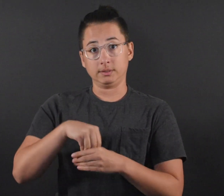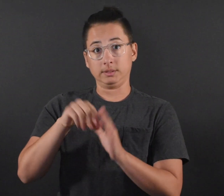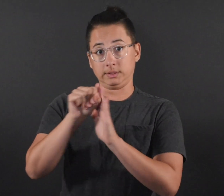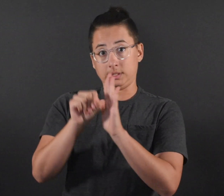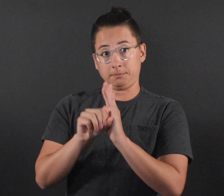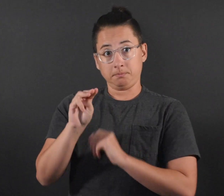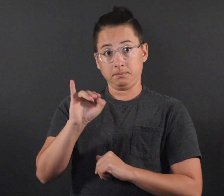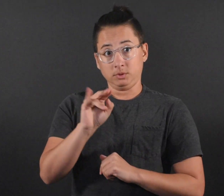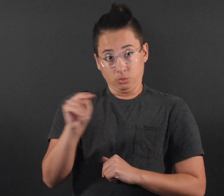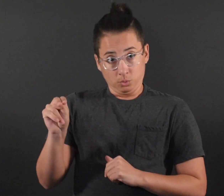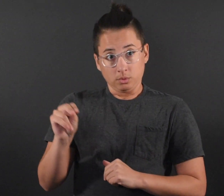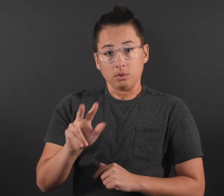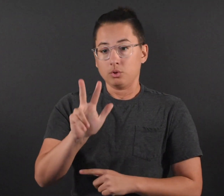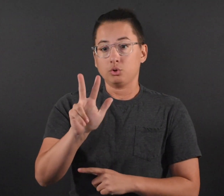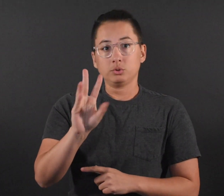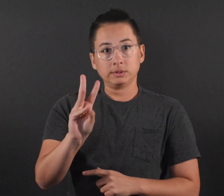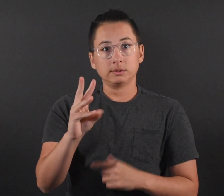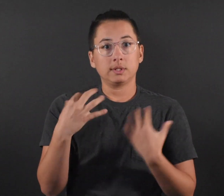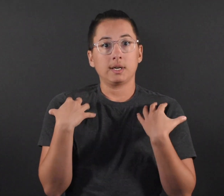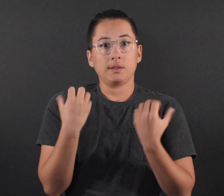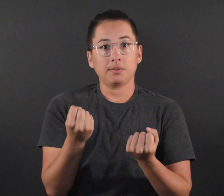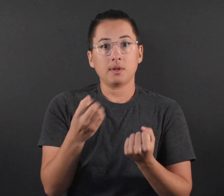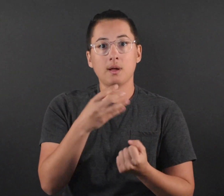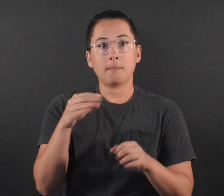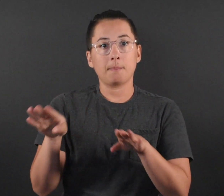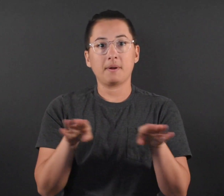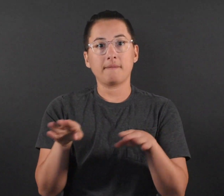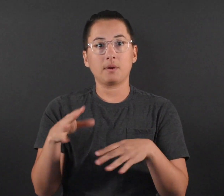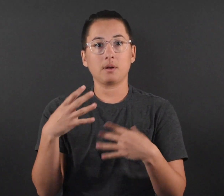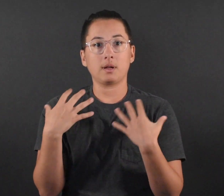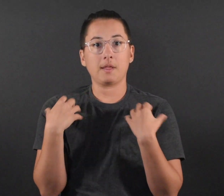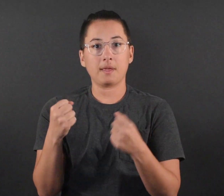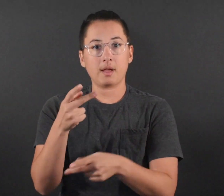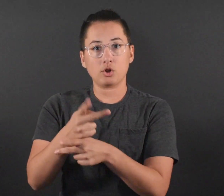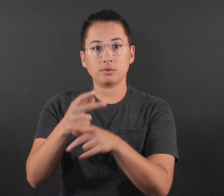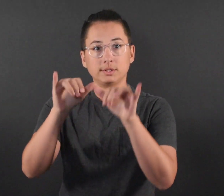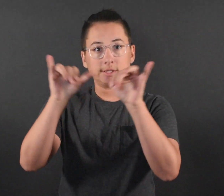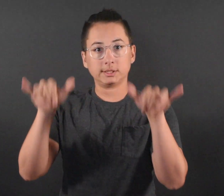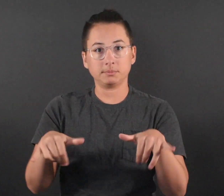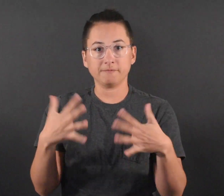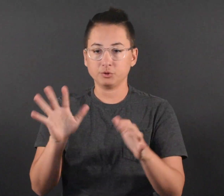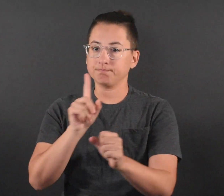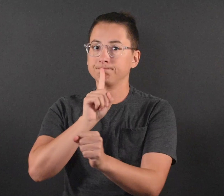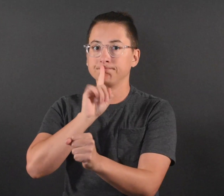In Minnesota, 36 health and behavioral health care systems have committed to